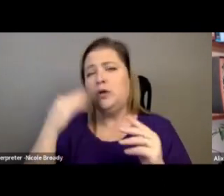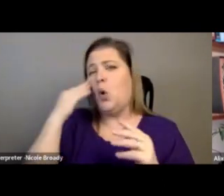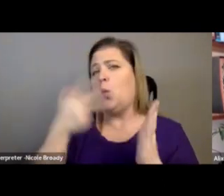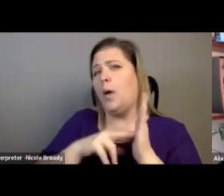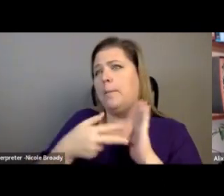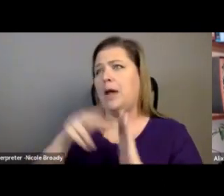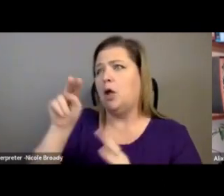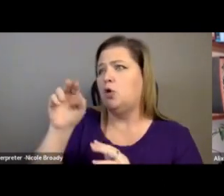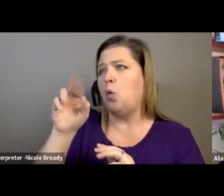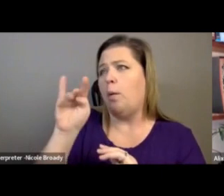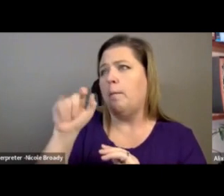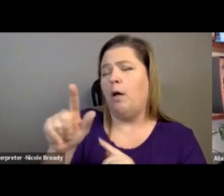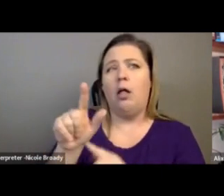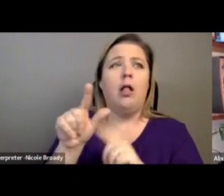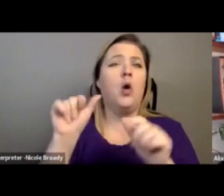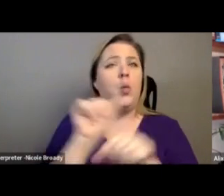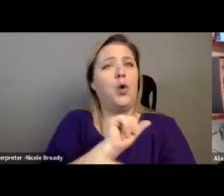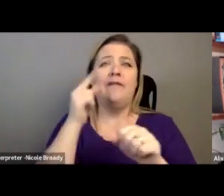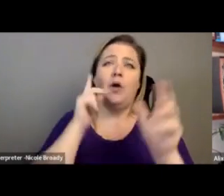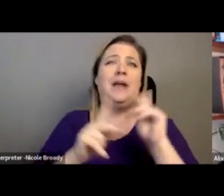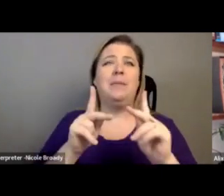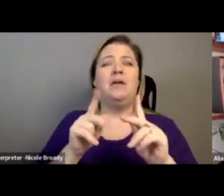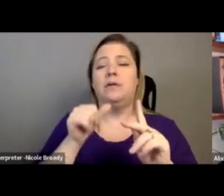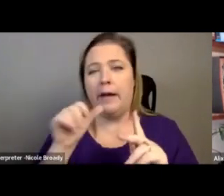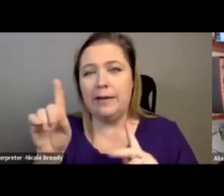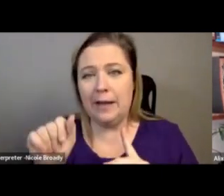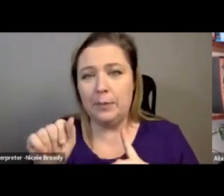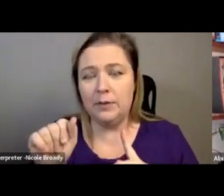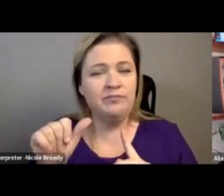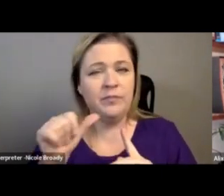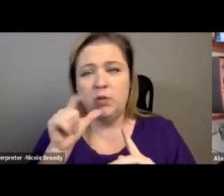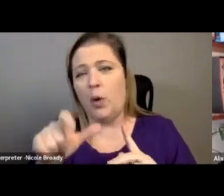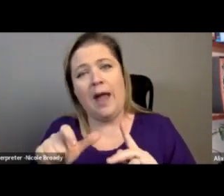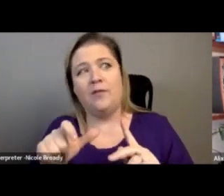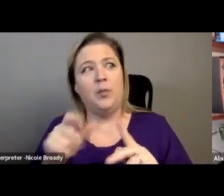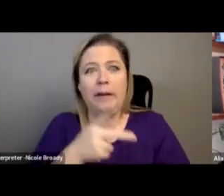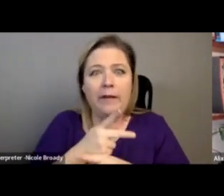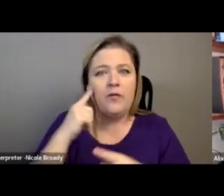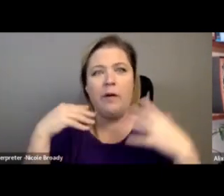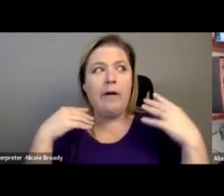something that works for people who are non disabled, who don't have to take health precautions and excess needs into